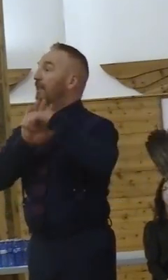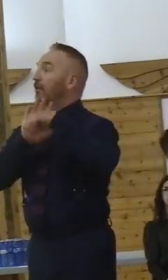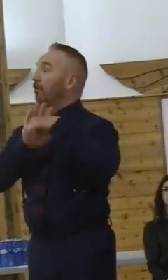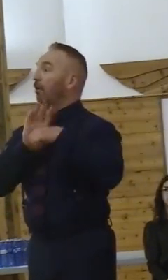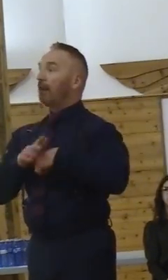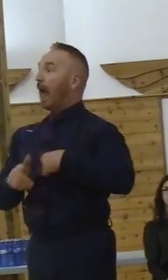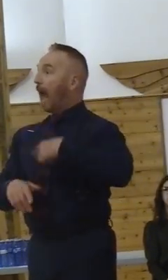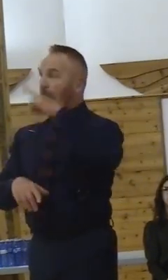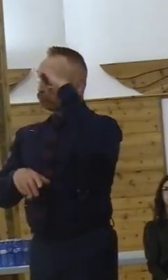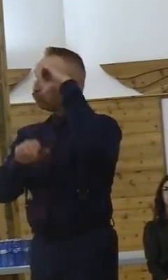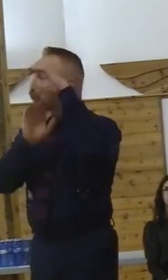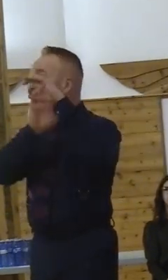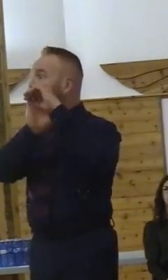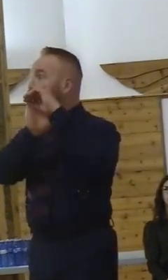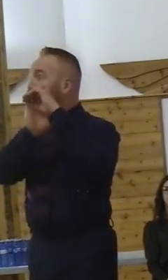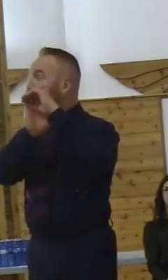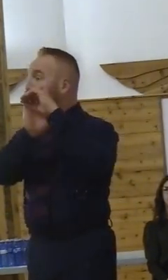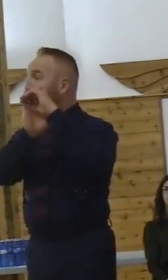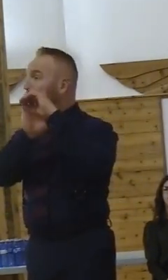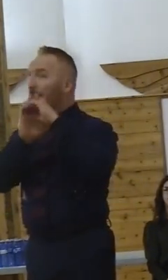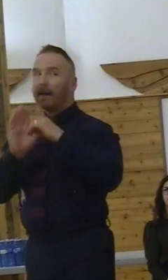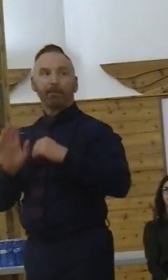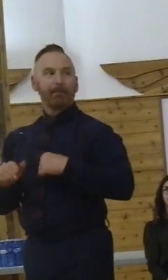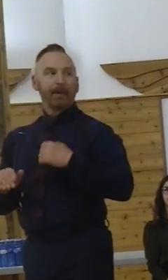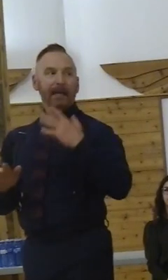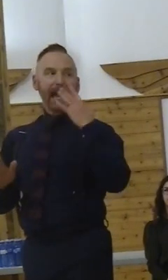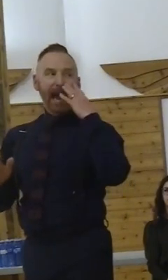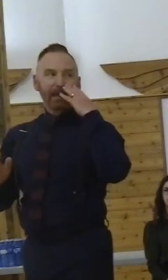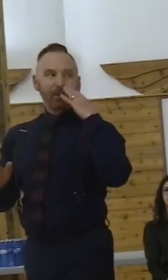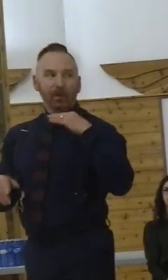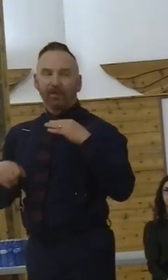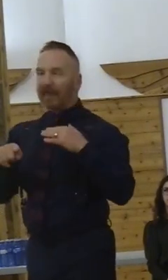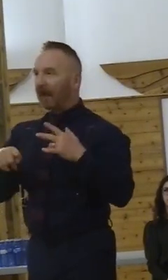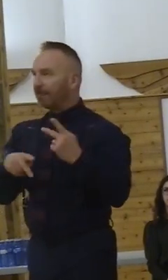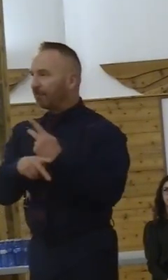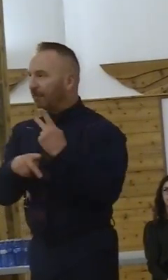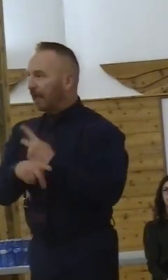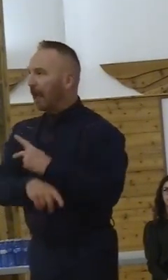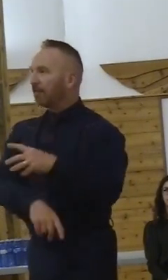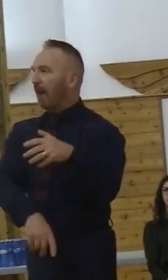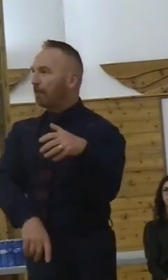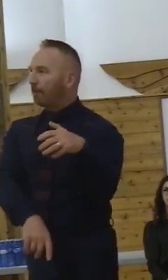pounds and I used to stay far away because I felt like I was too dirty to go into the yard there.